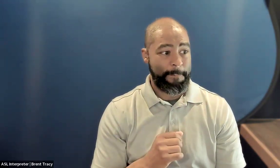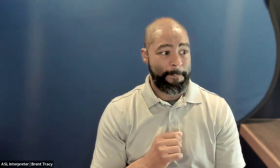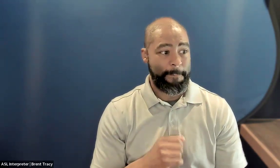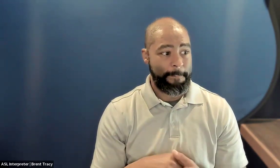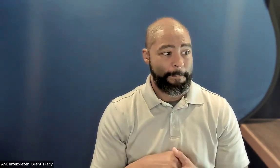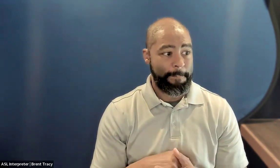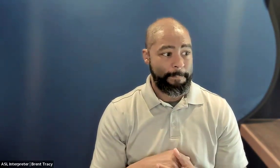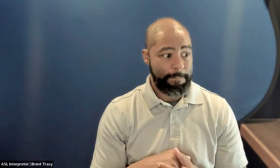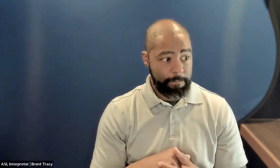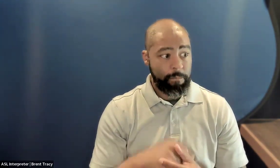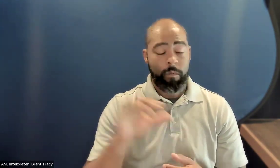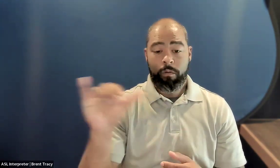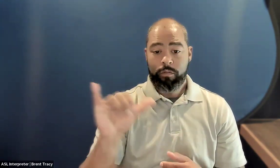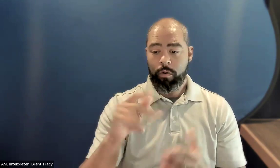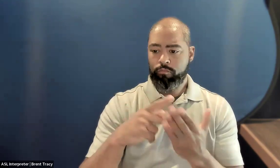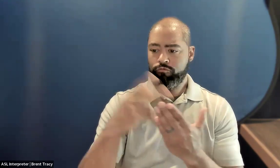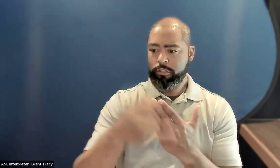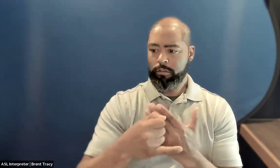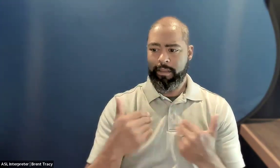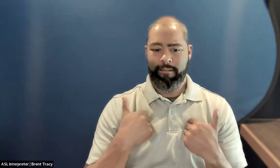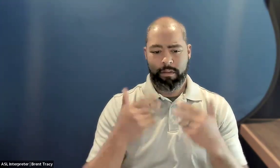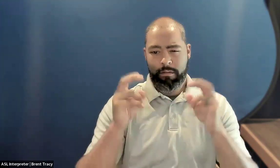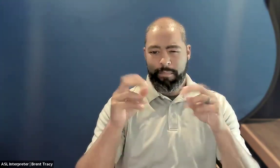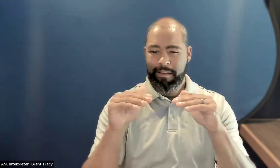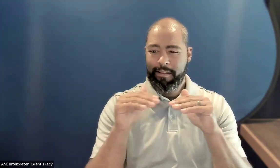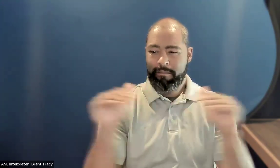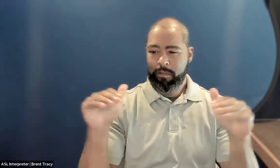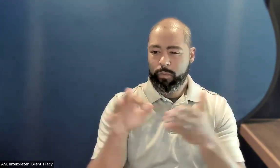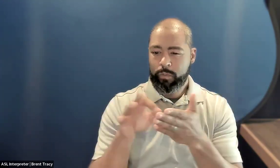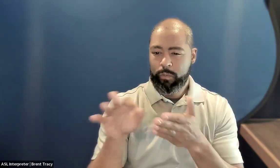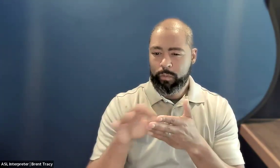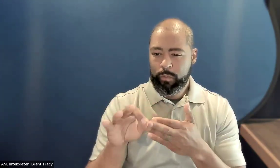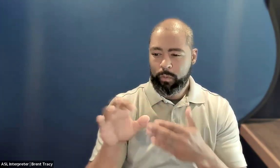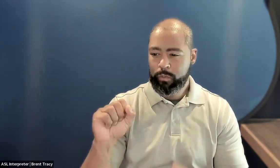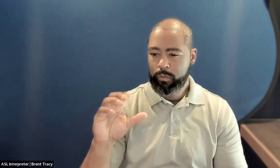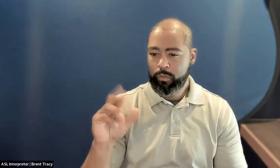So thinking about the project as a whole, whether the project is